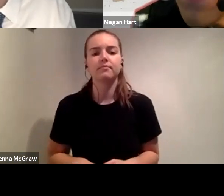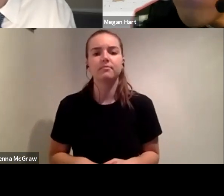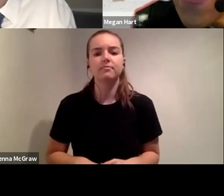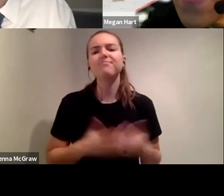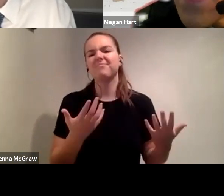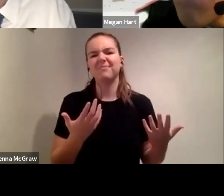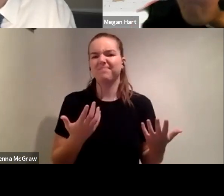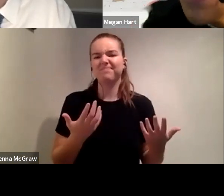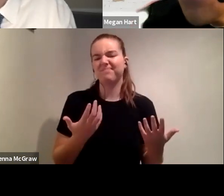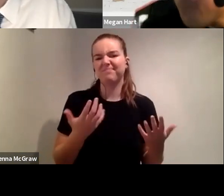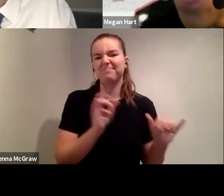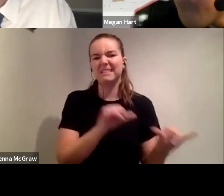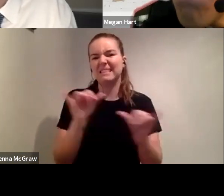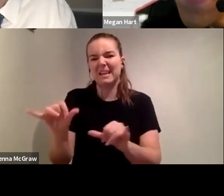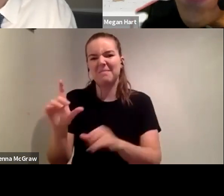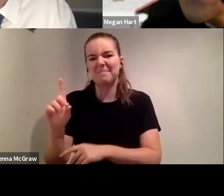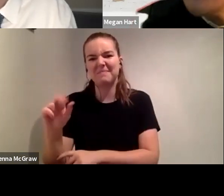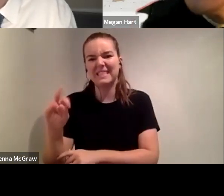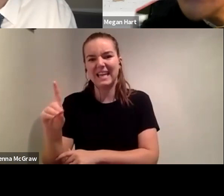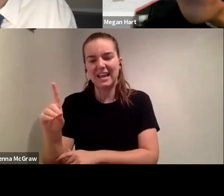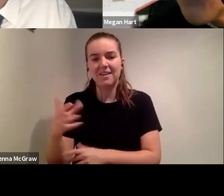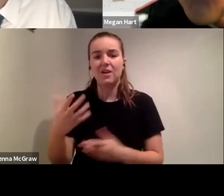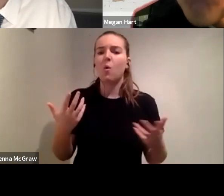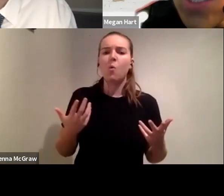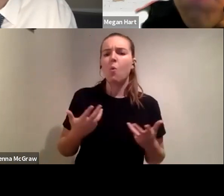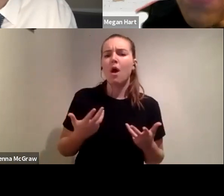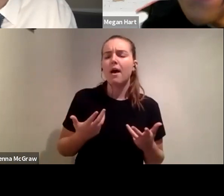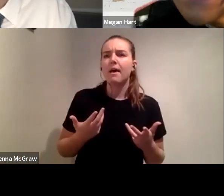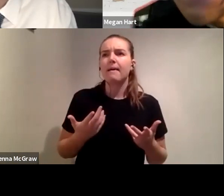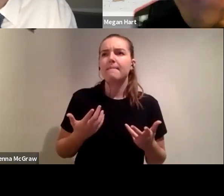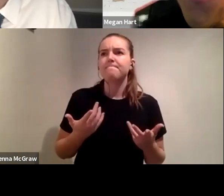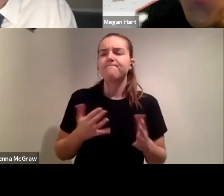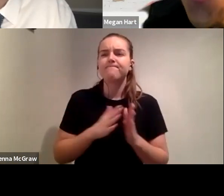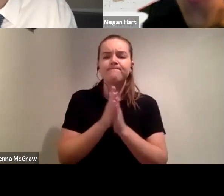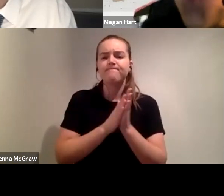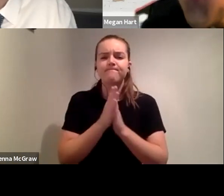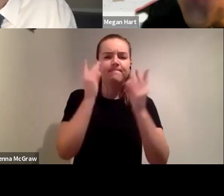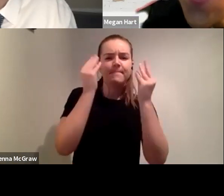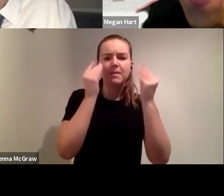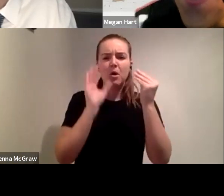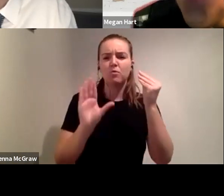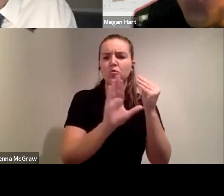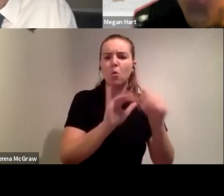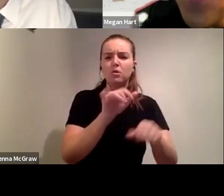We are a great resource for those types of questions.